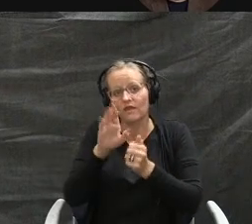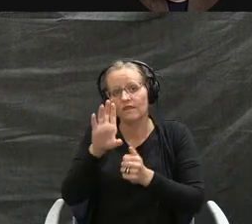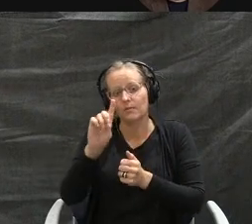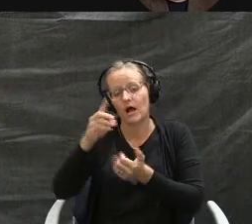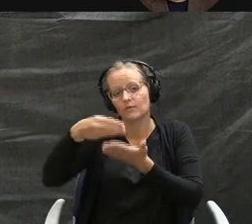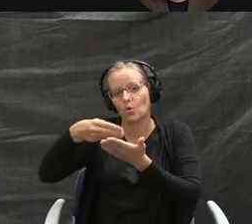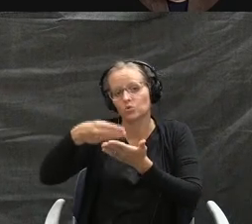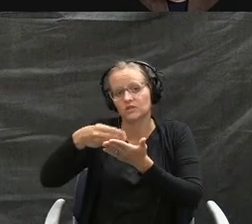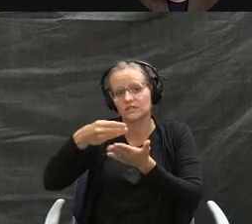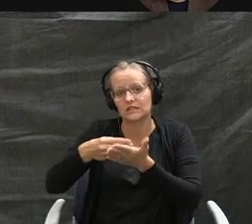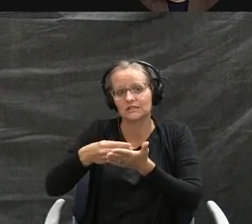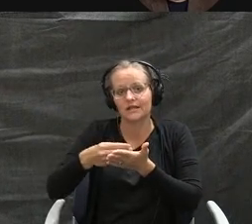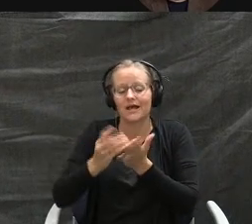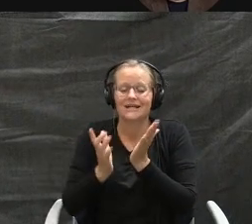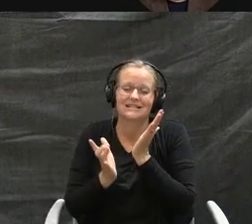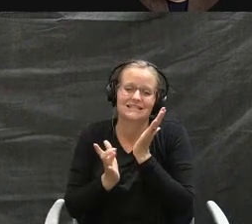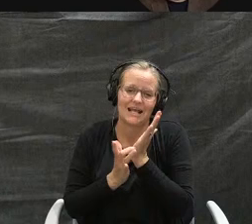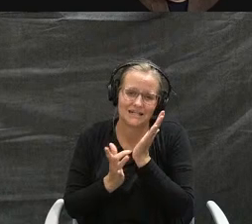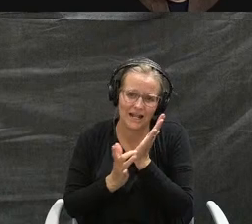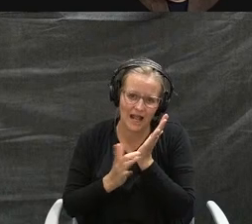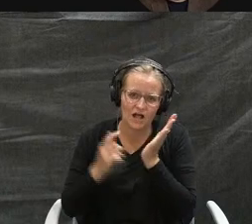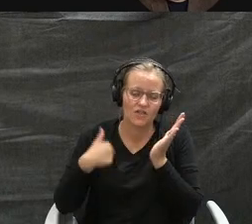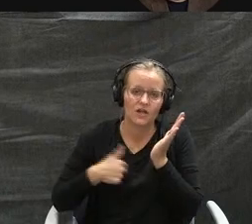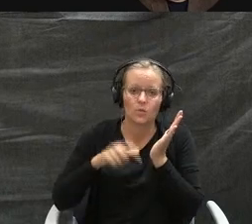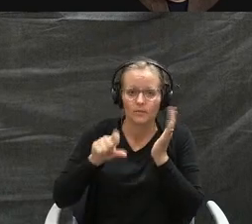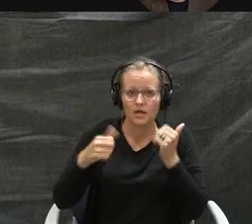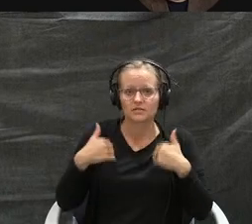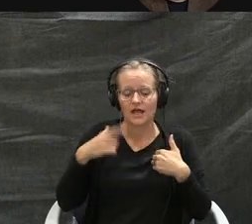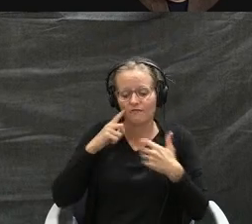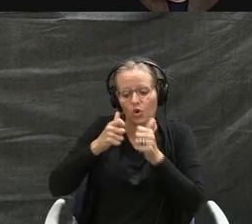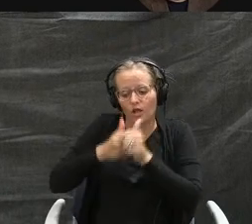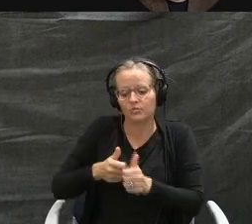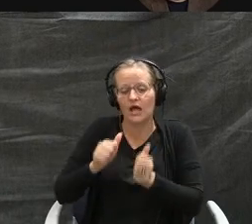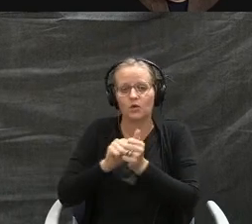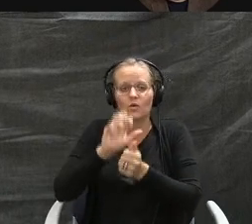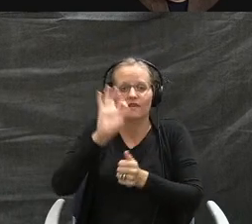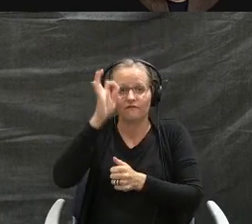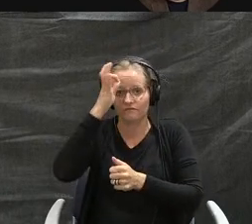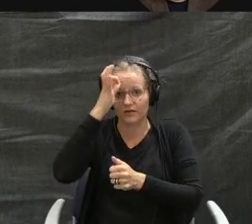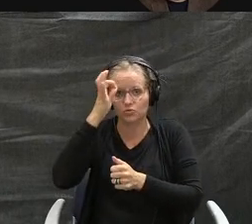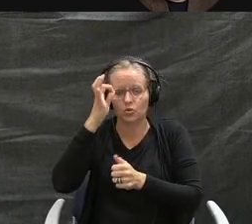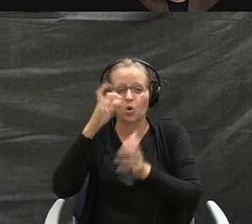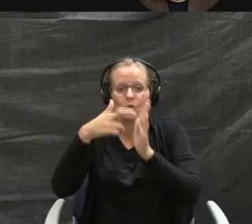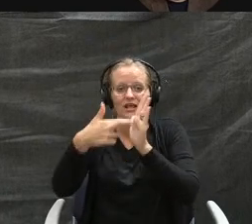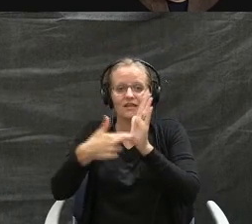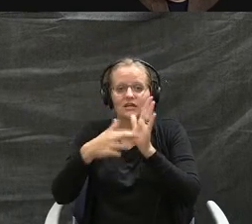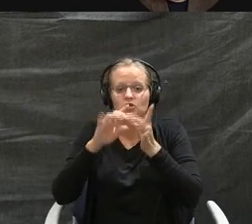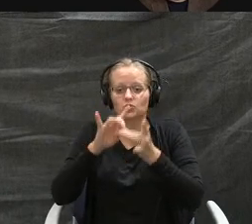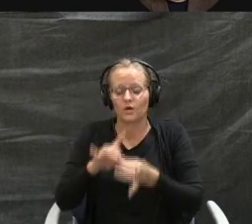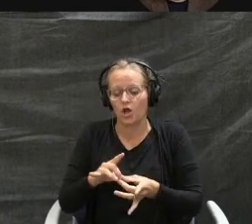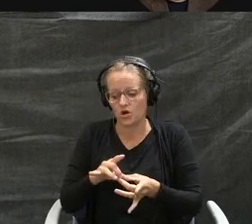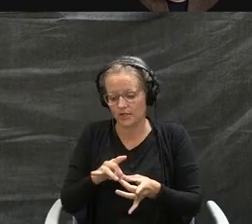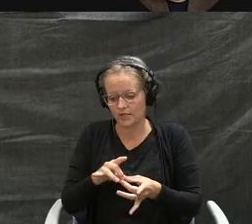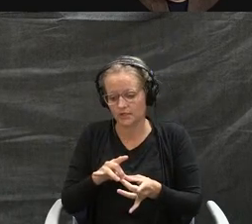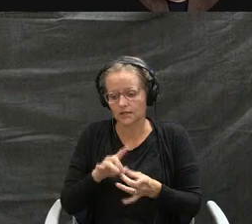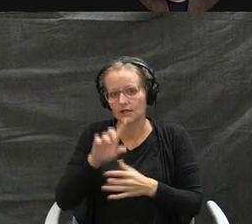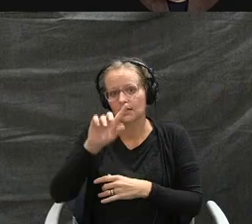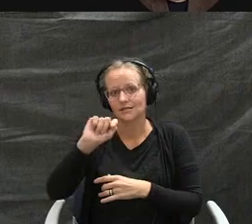It's a technicality that we have to have it to comply with federal regulations regarding tax exempt bonds.